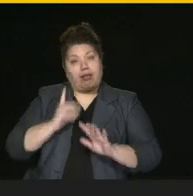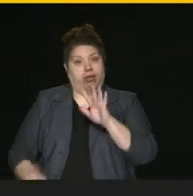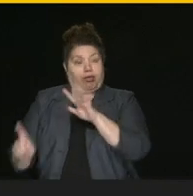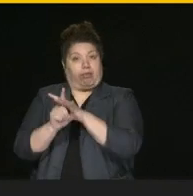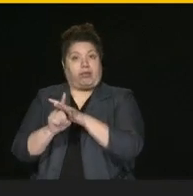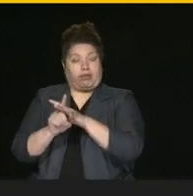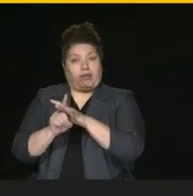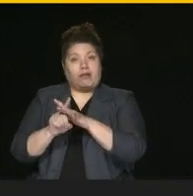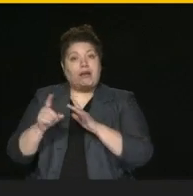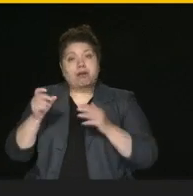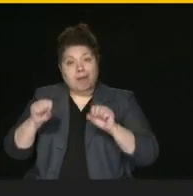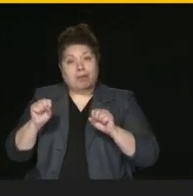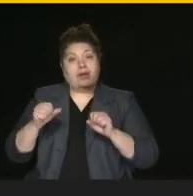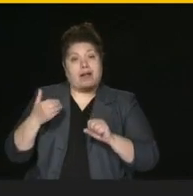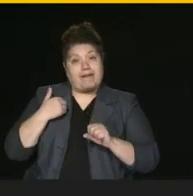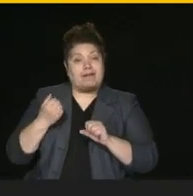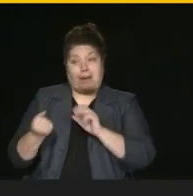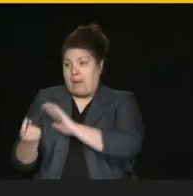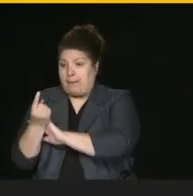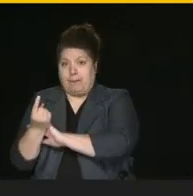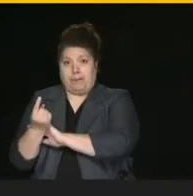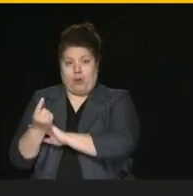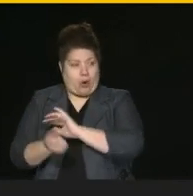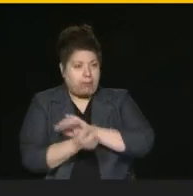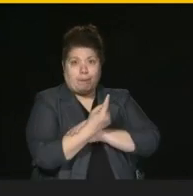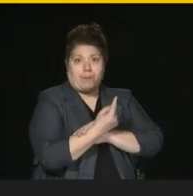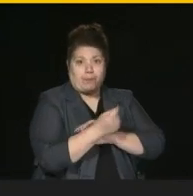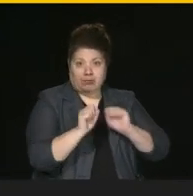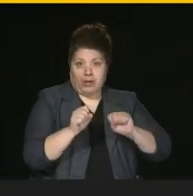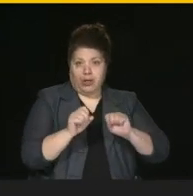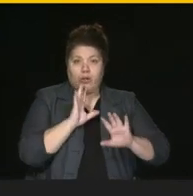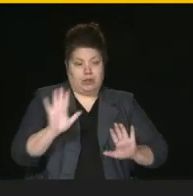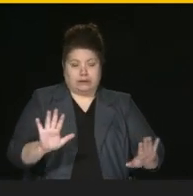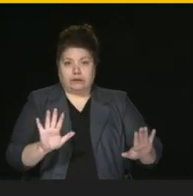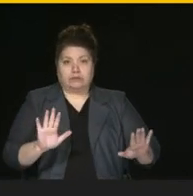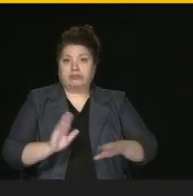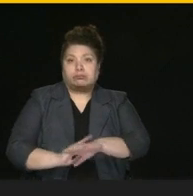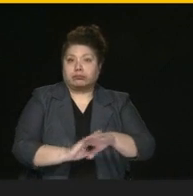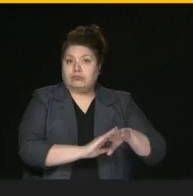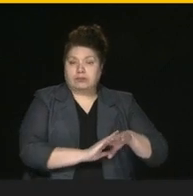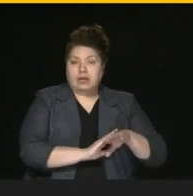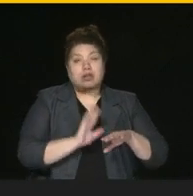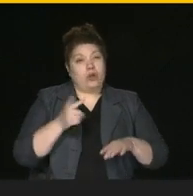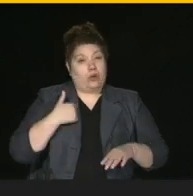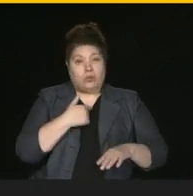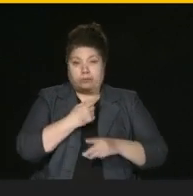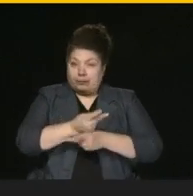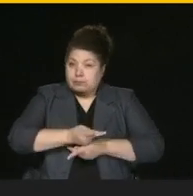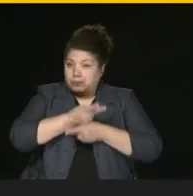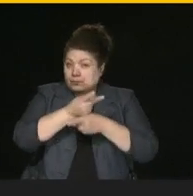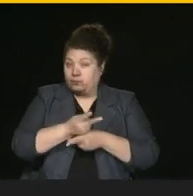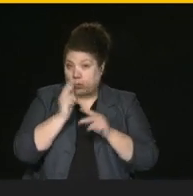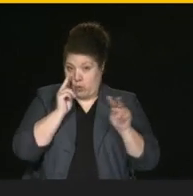IF CASES THAT POP UP AGAIN, YOU KNOW, LITTLE OUTBREAKS AND SO